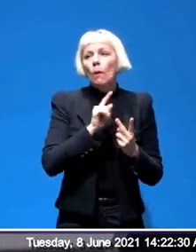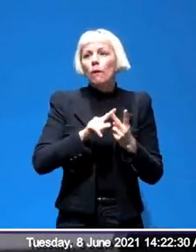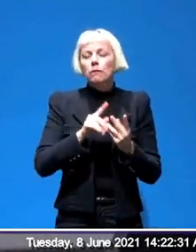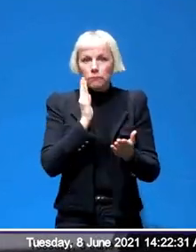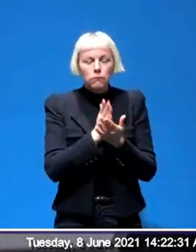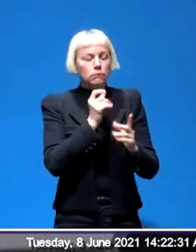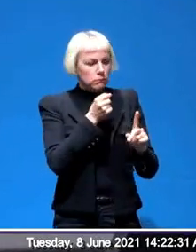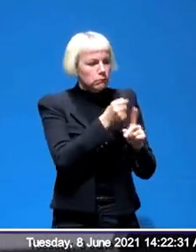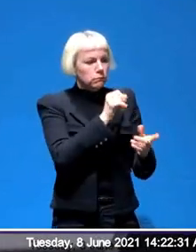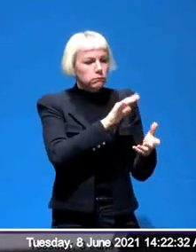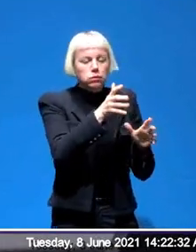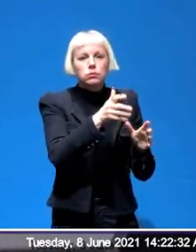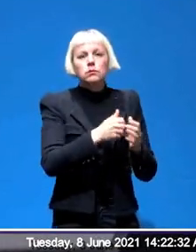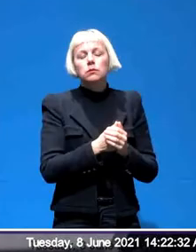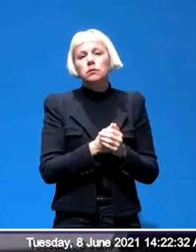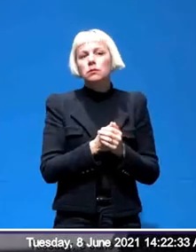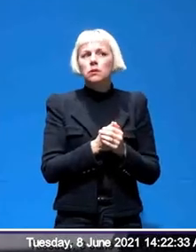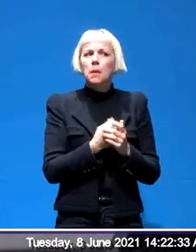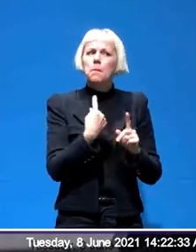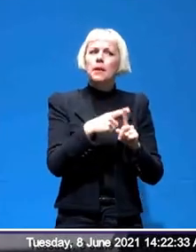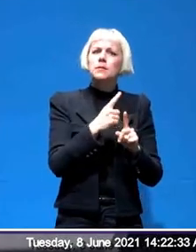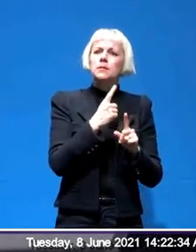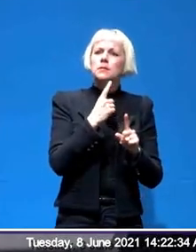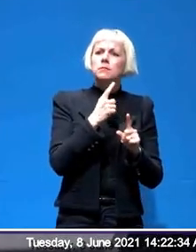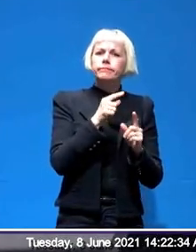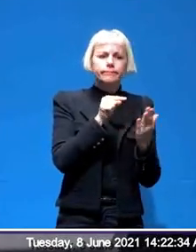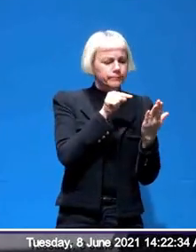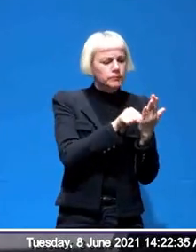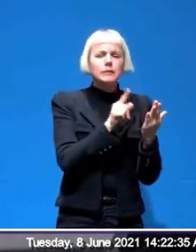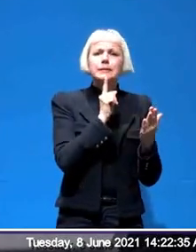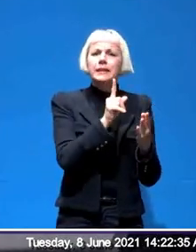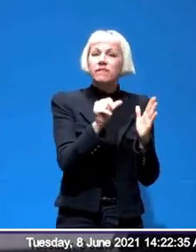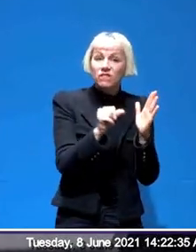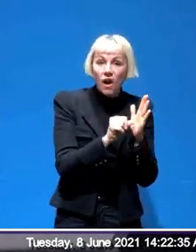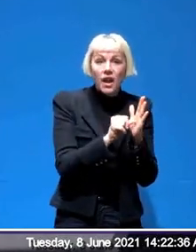financial, also that's for financial loss of the client.